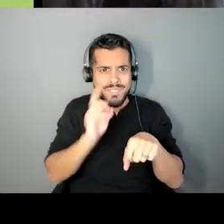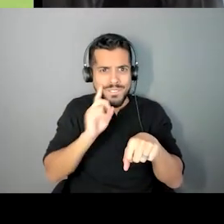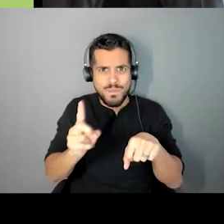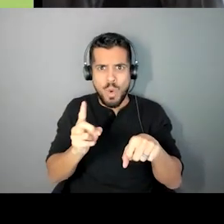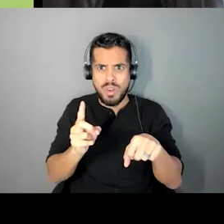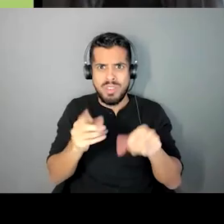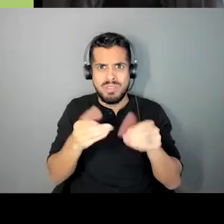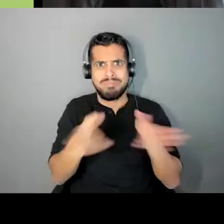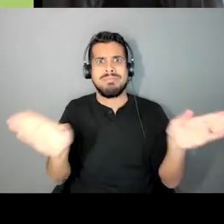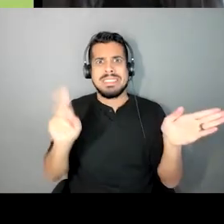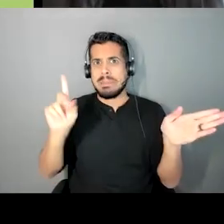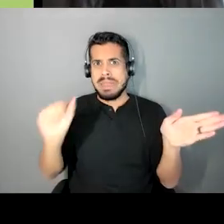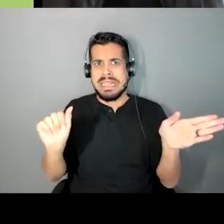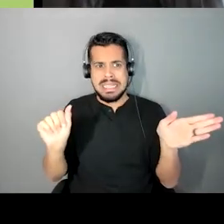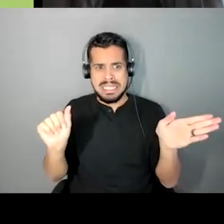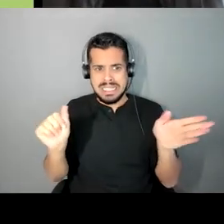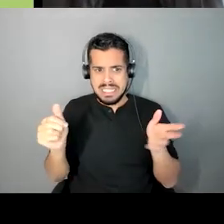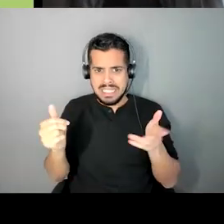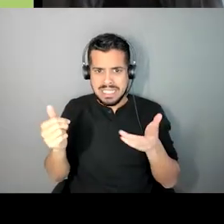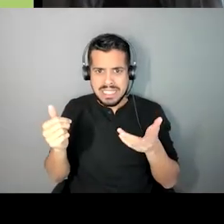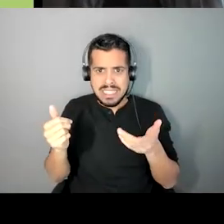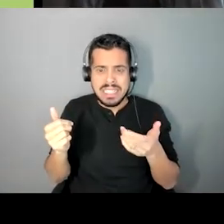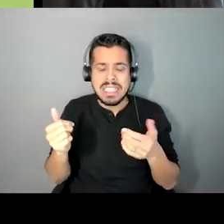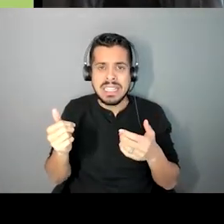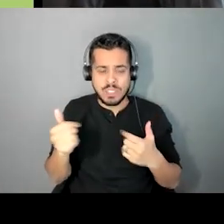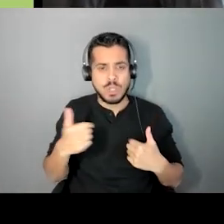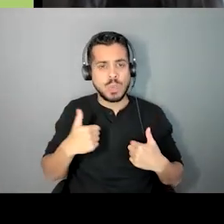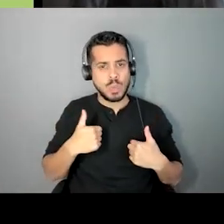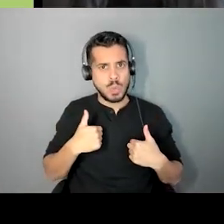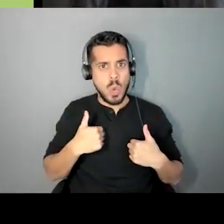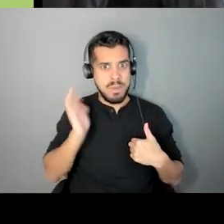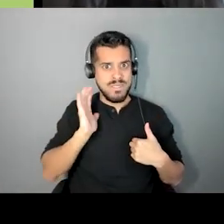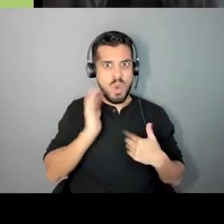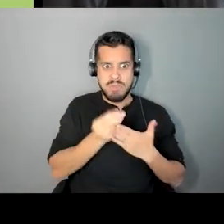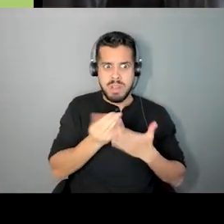And so foolish or courageous, somewhere in between, I left my six figure income,